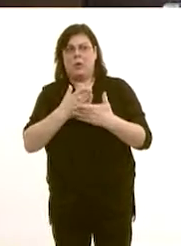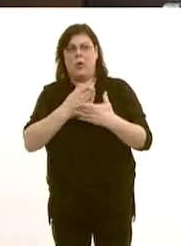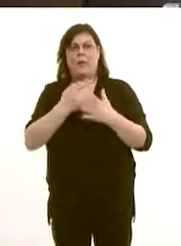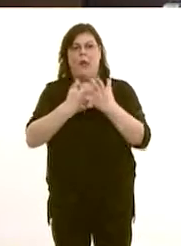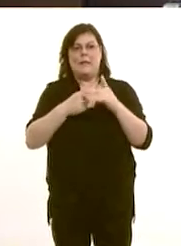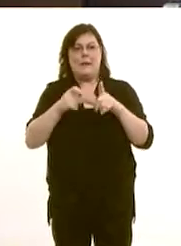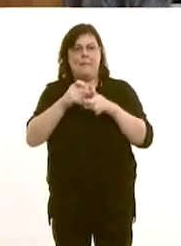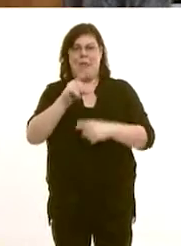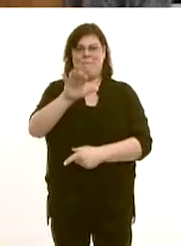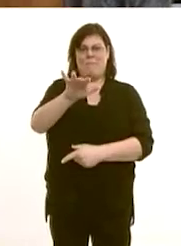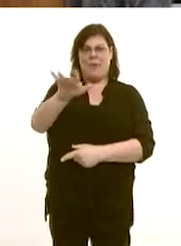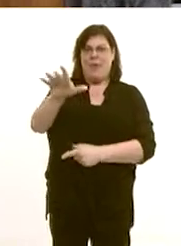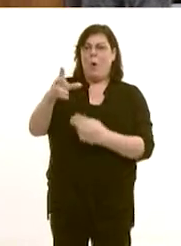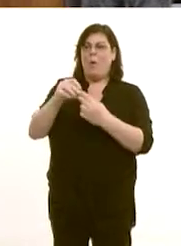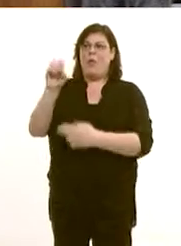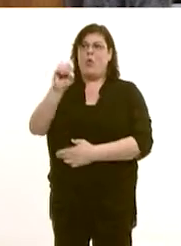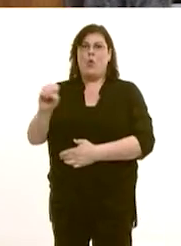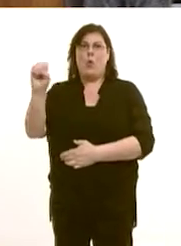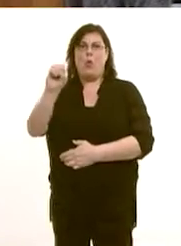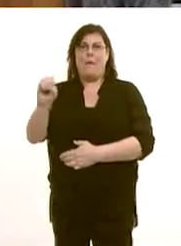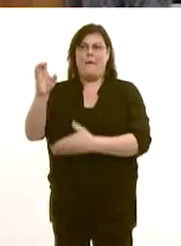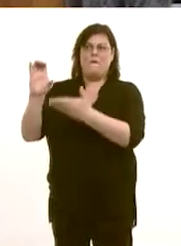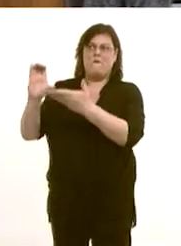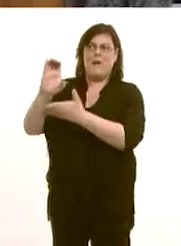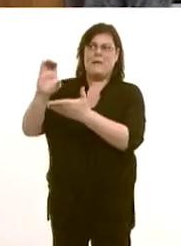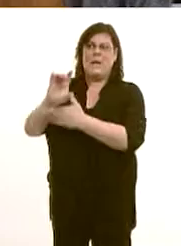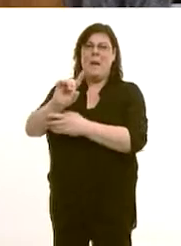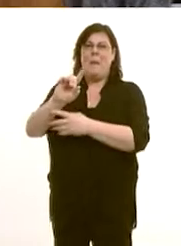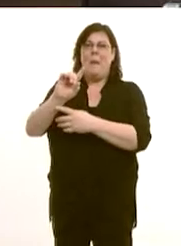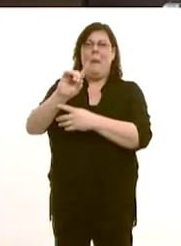with European funds in the future, but that, of course, is a question for another party in this Chamber.